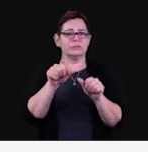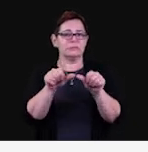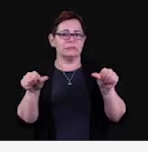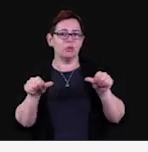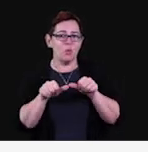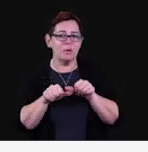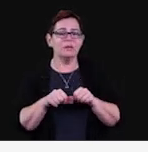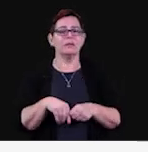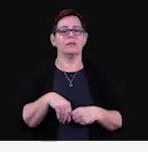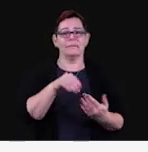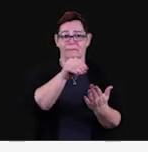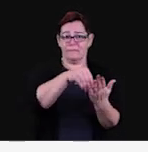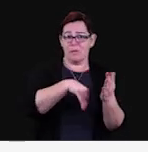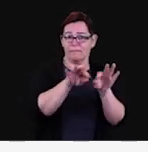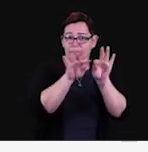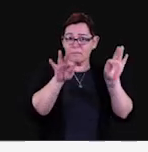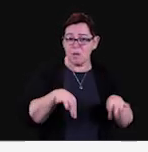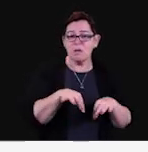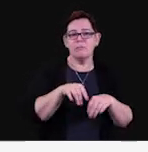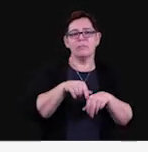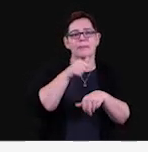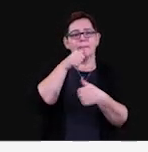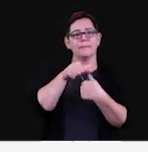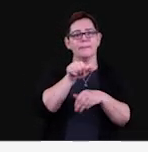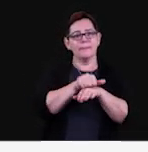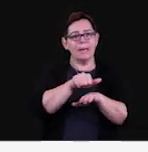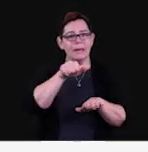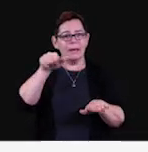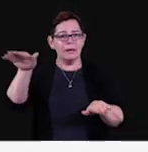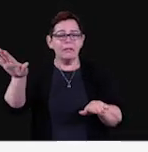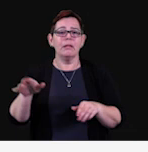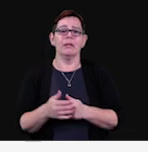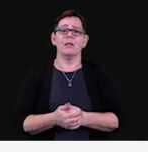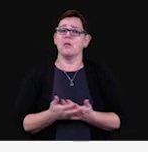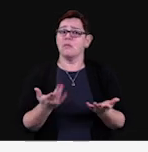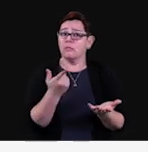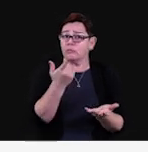If you prefer, you can fill out the forms on your computer before printing them.